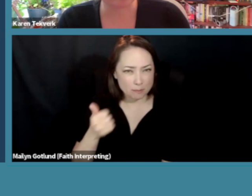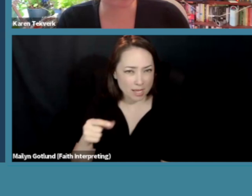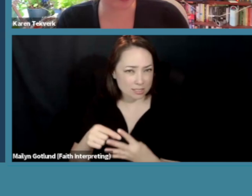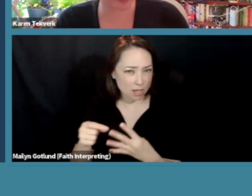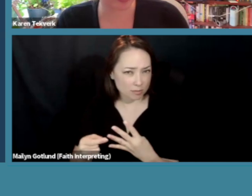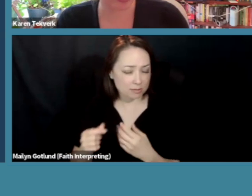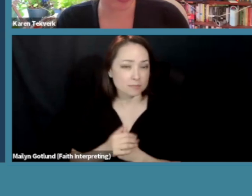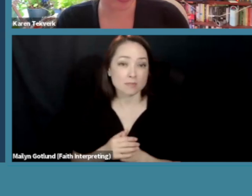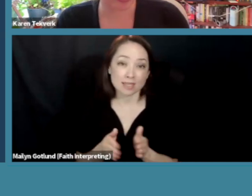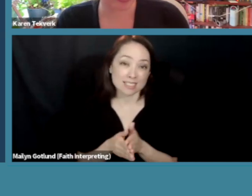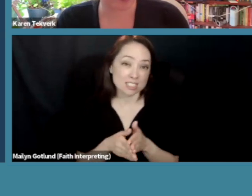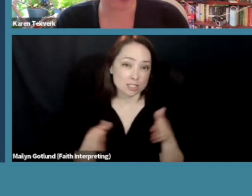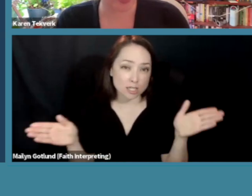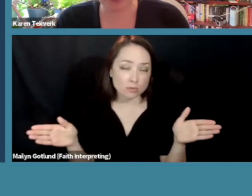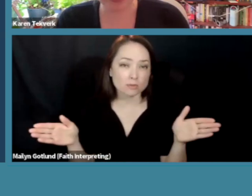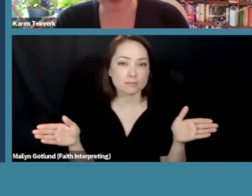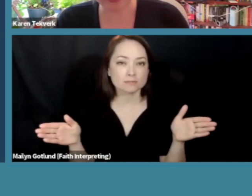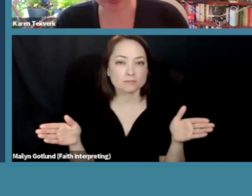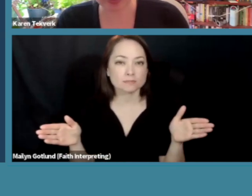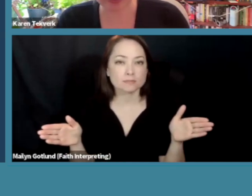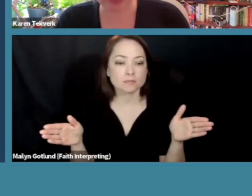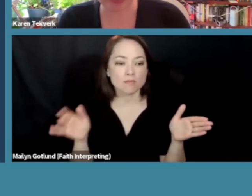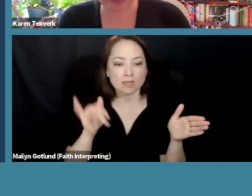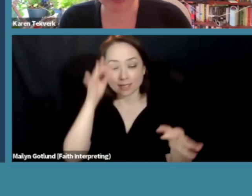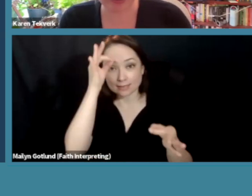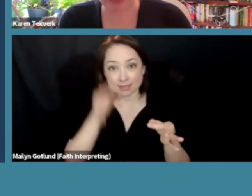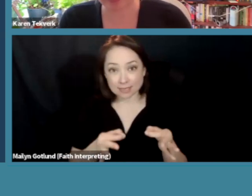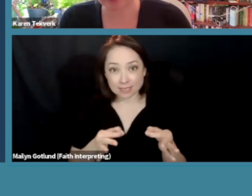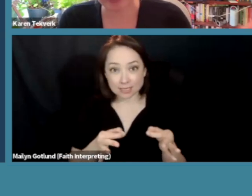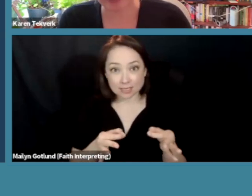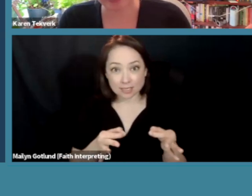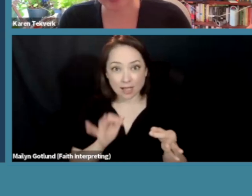In general, making that decision is a matter of just asking